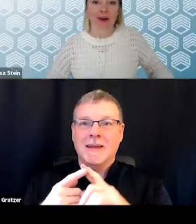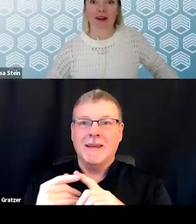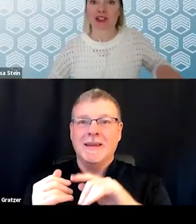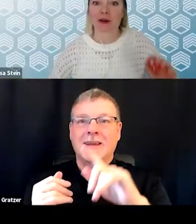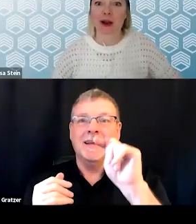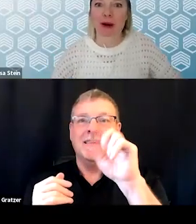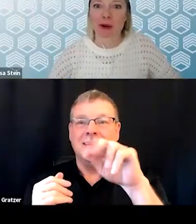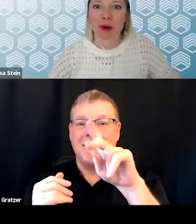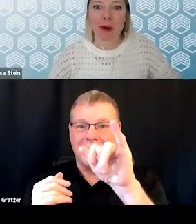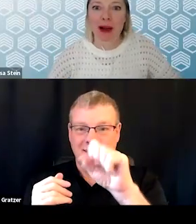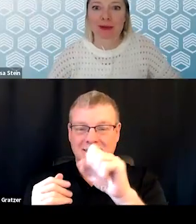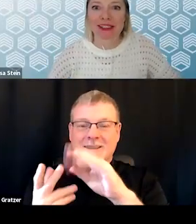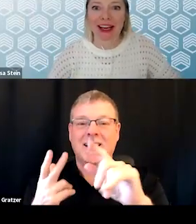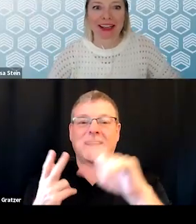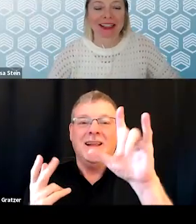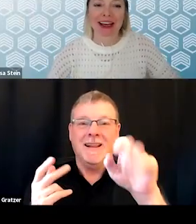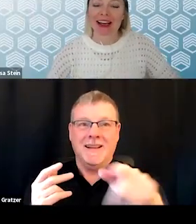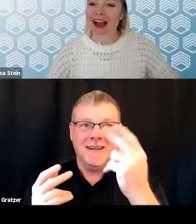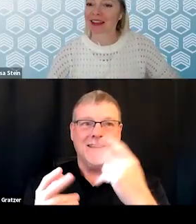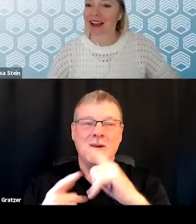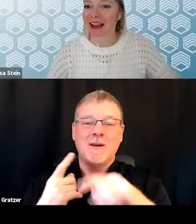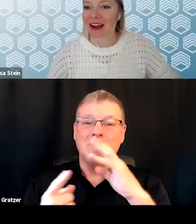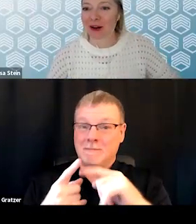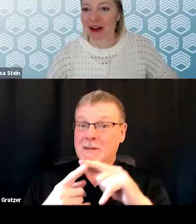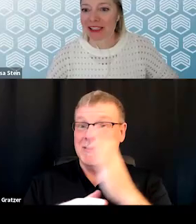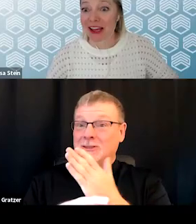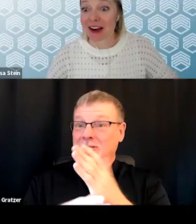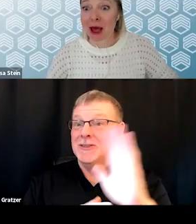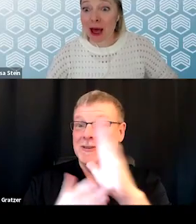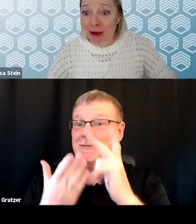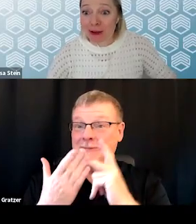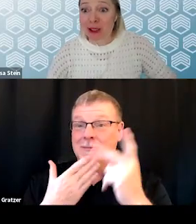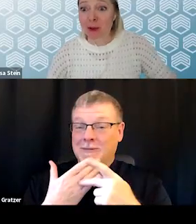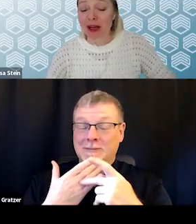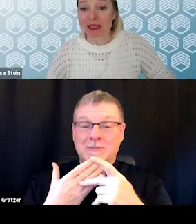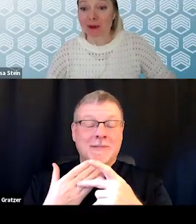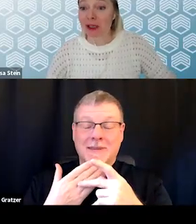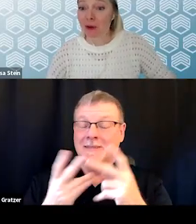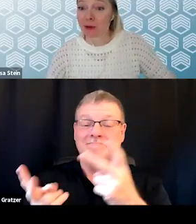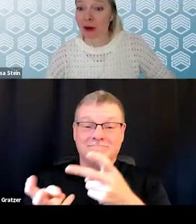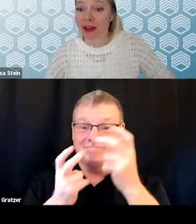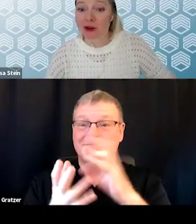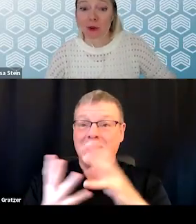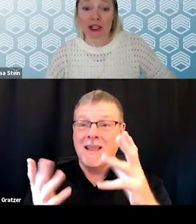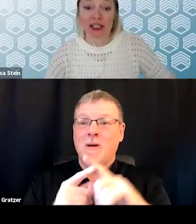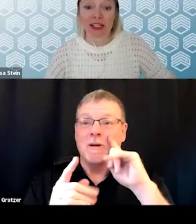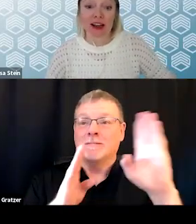for sharing about your programs. I think that our audience got a lot out of it, so I wanna go right to the questions.